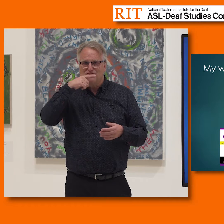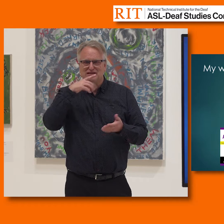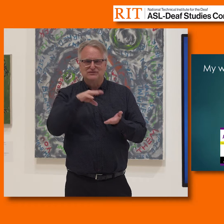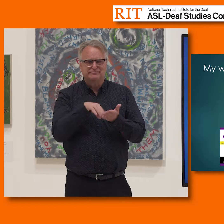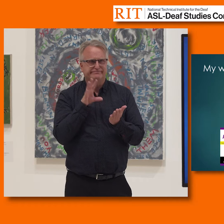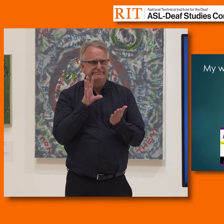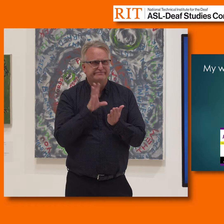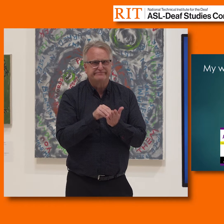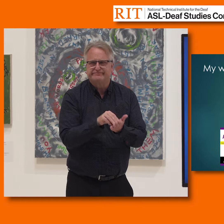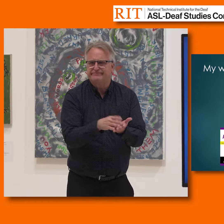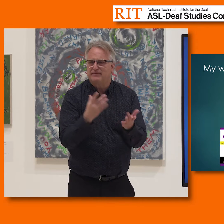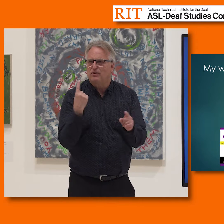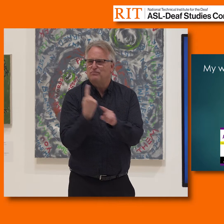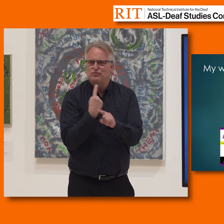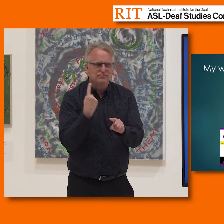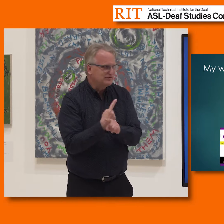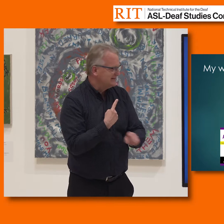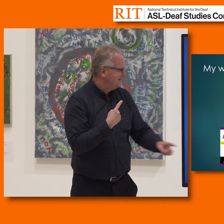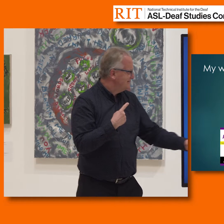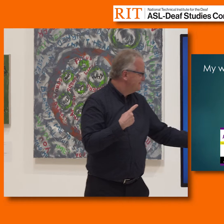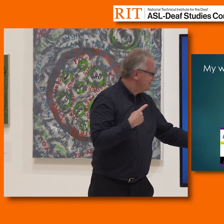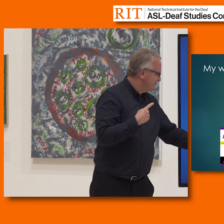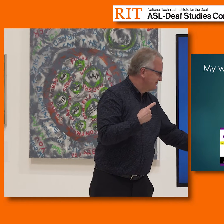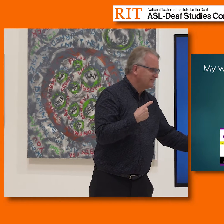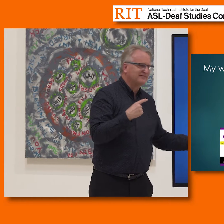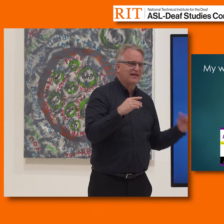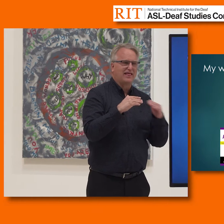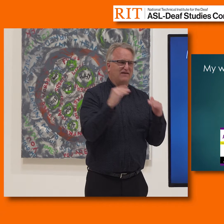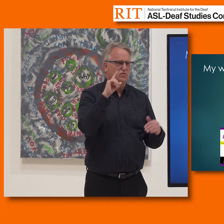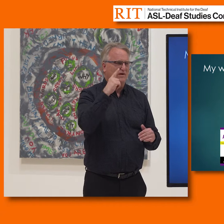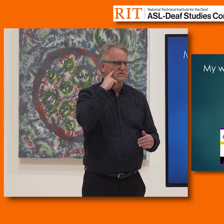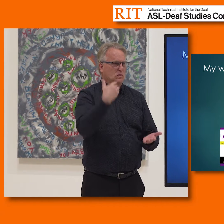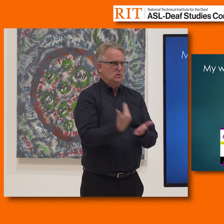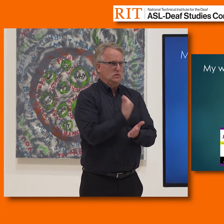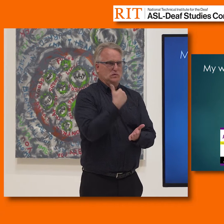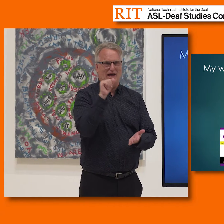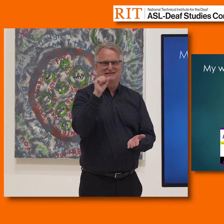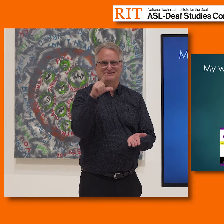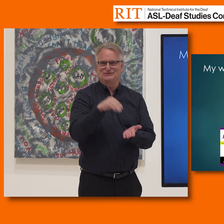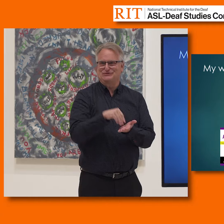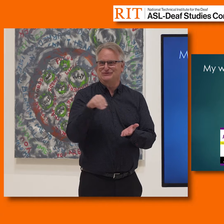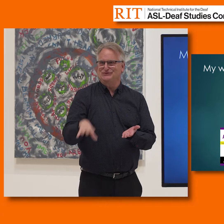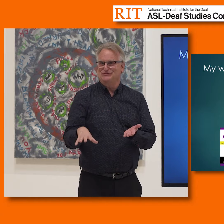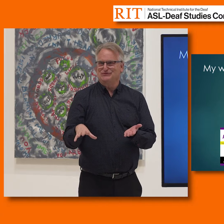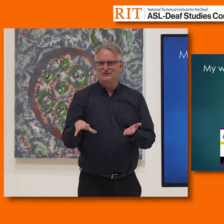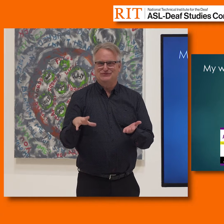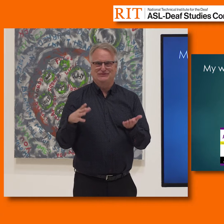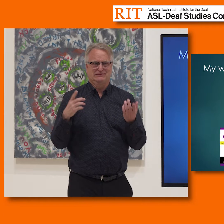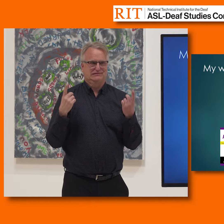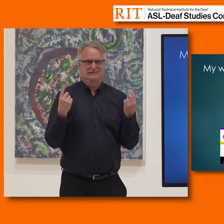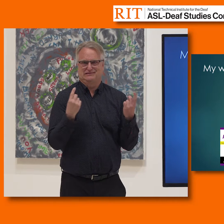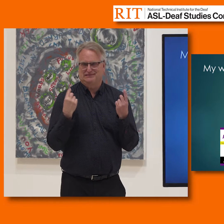And this, you know, online curriculum that I developed that helps hearing students learn information on ASL and interpreting.